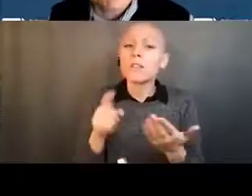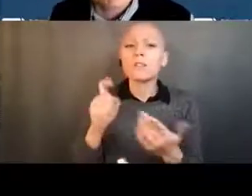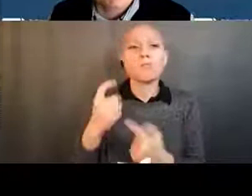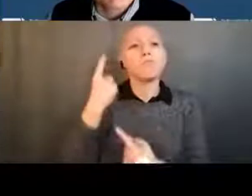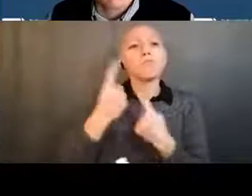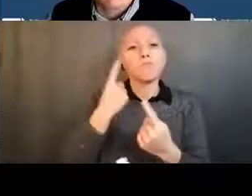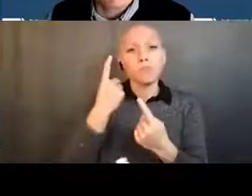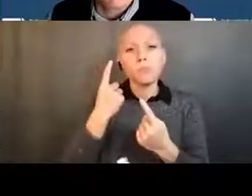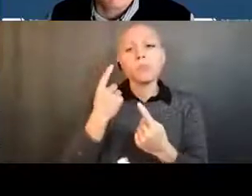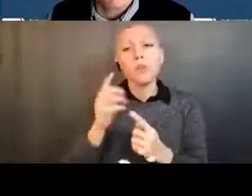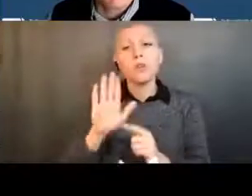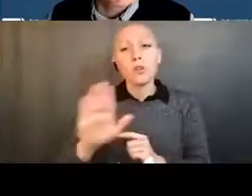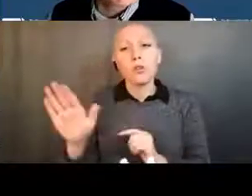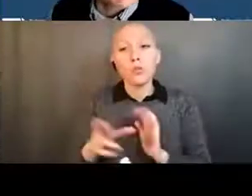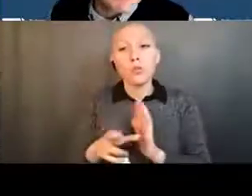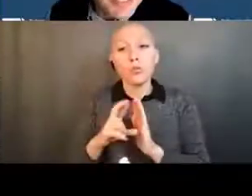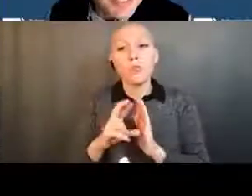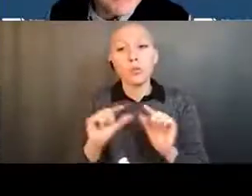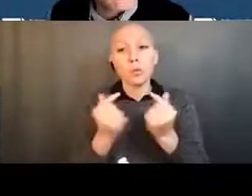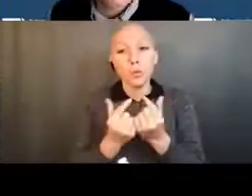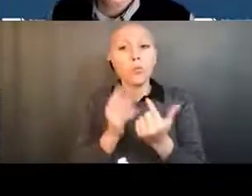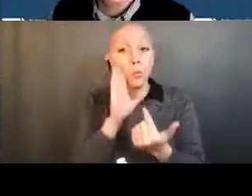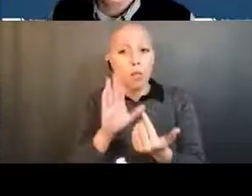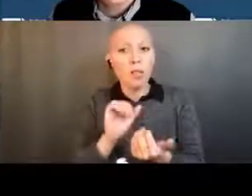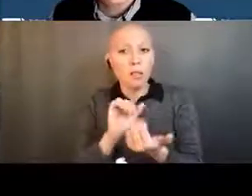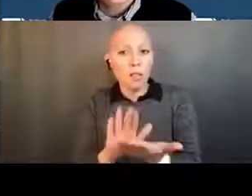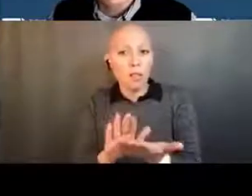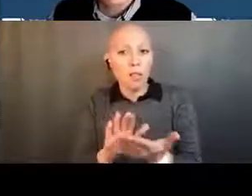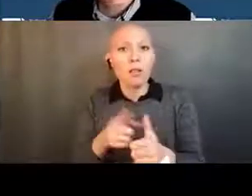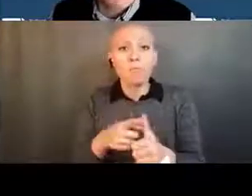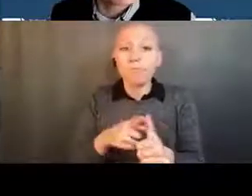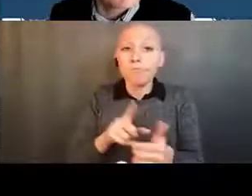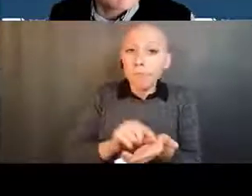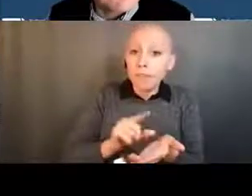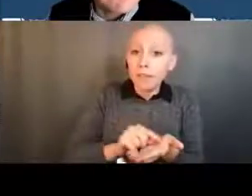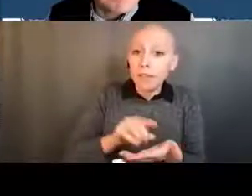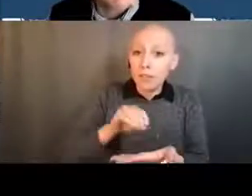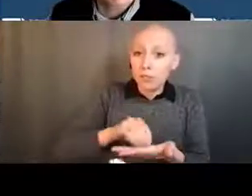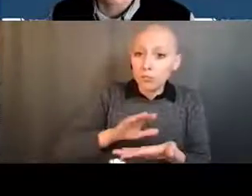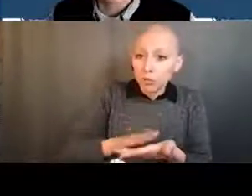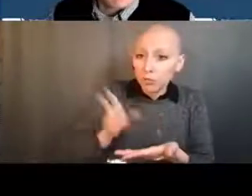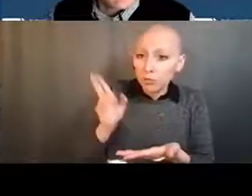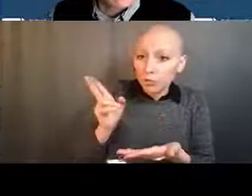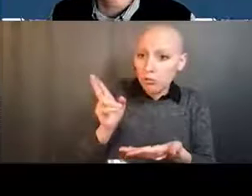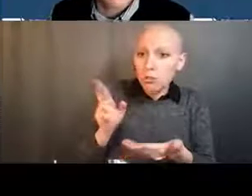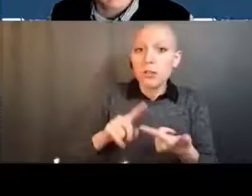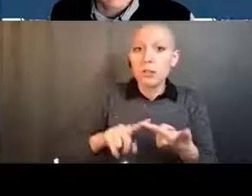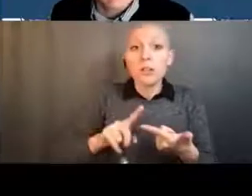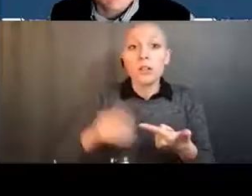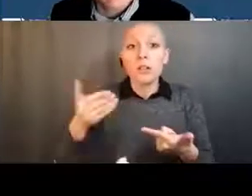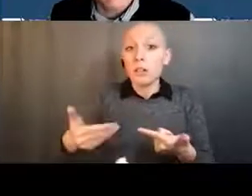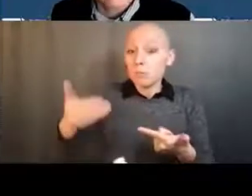And those include, your publication record, if you've had previous funding such as from the NIH,